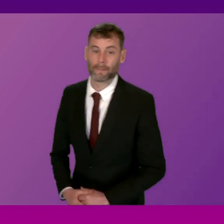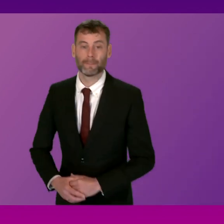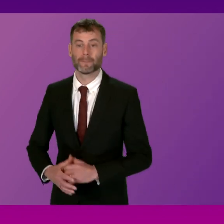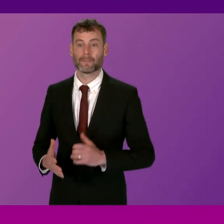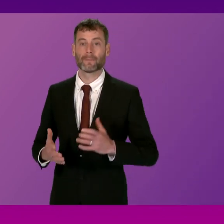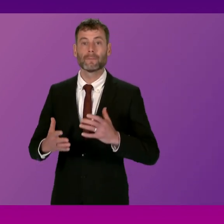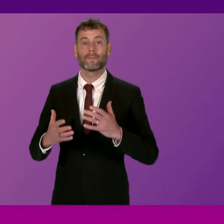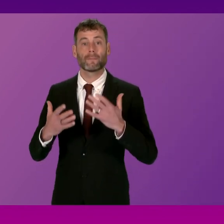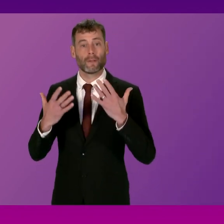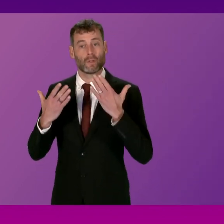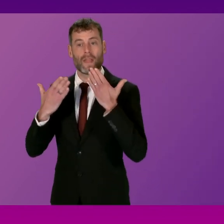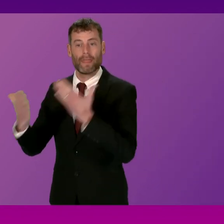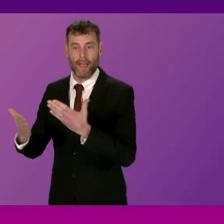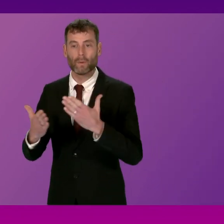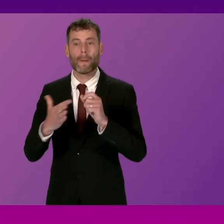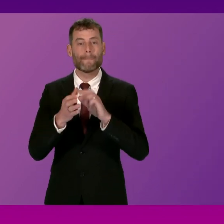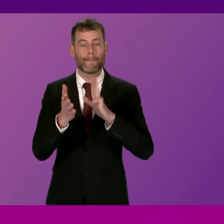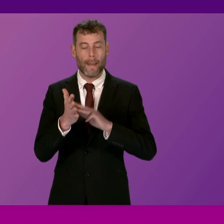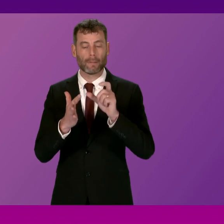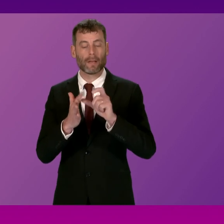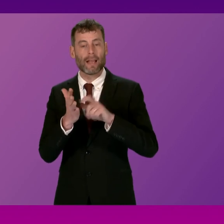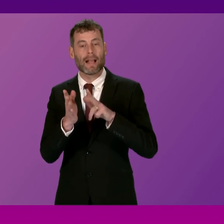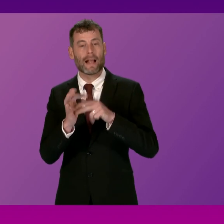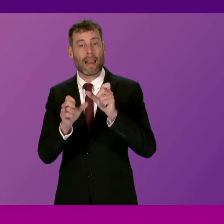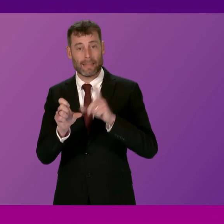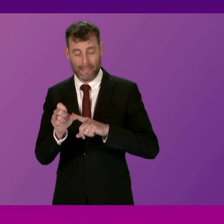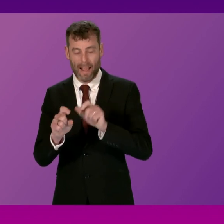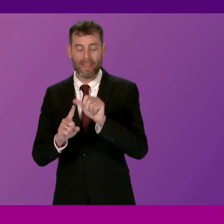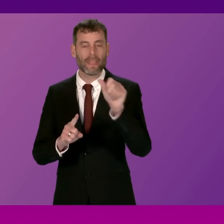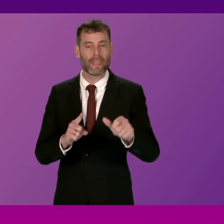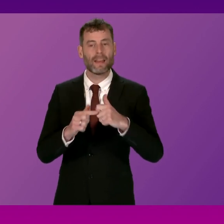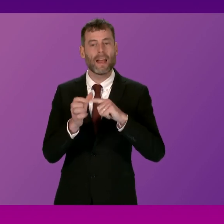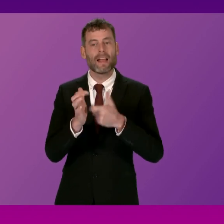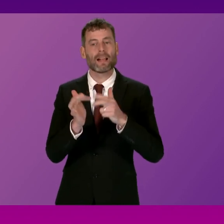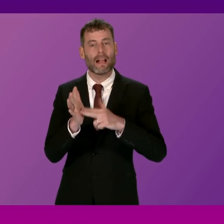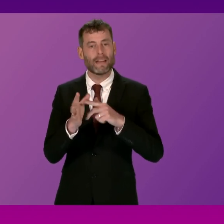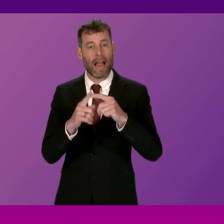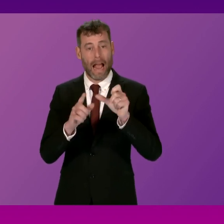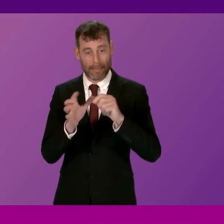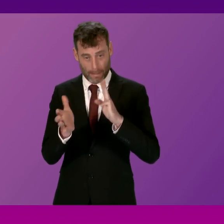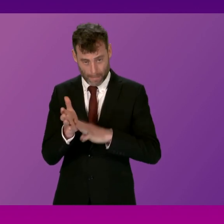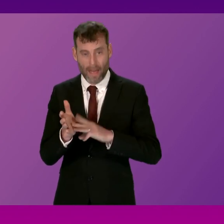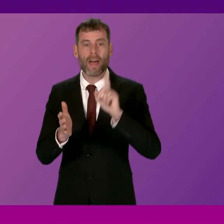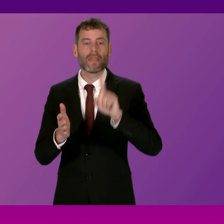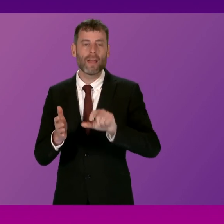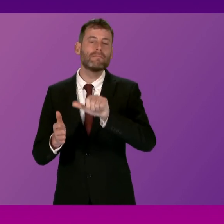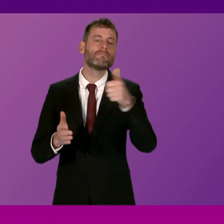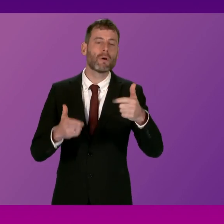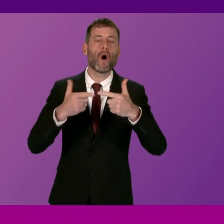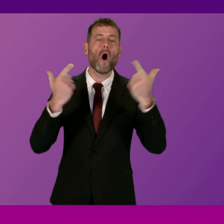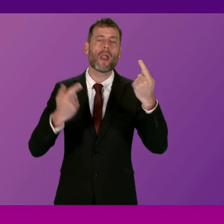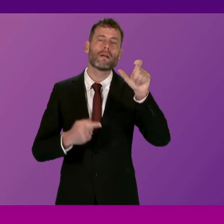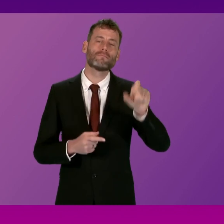I call Pam Duncan-Glancy, who joins us online.